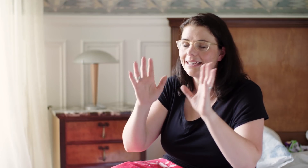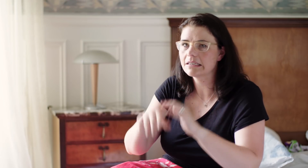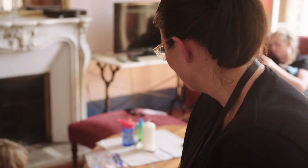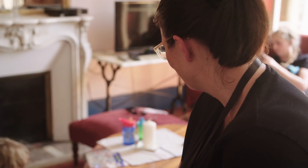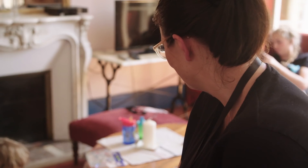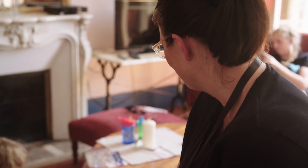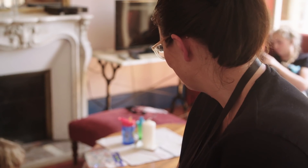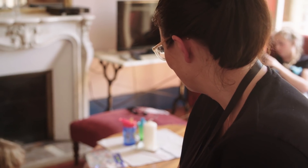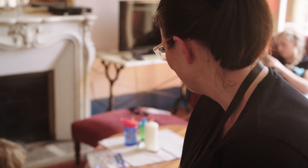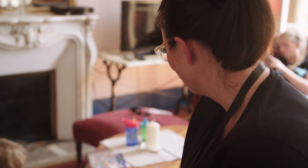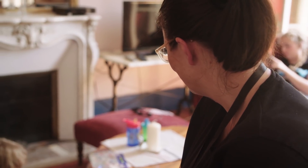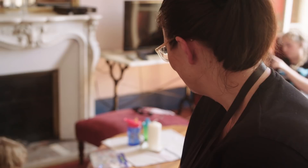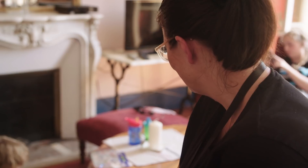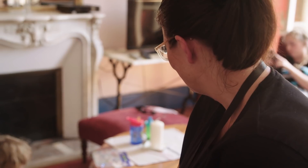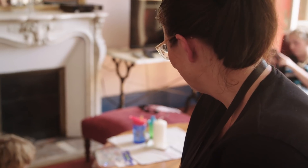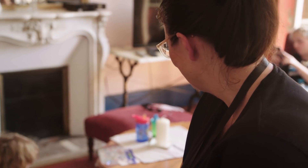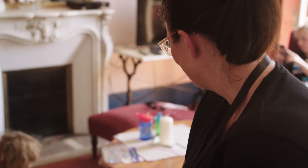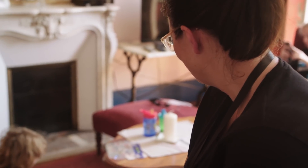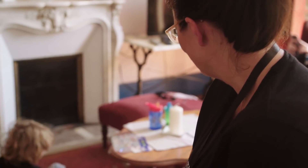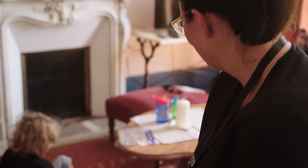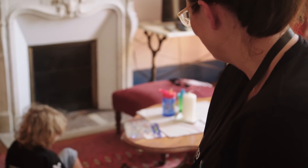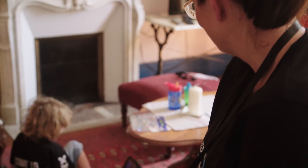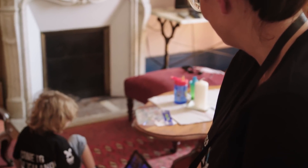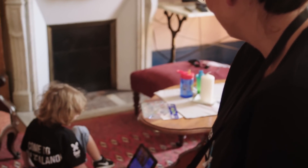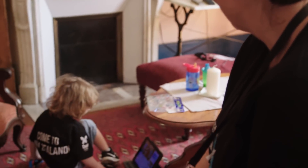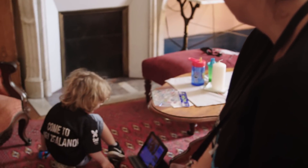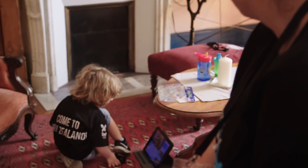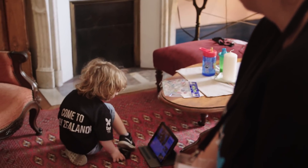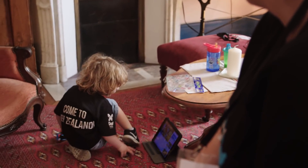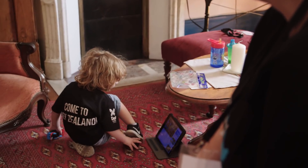and we gave away the high chair and the cot and things, and 2016... (CHUCKLES)